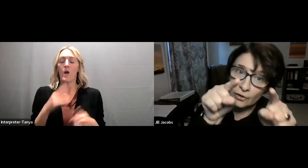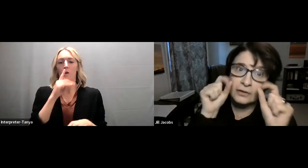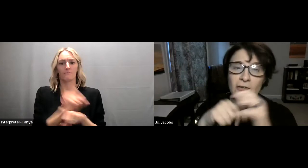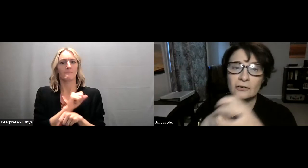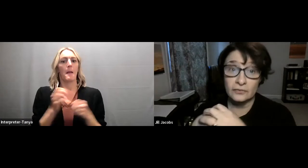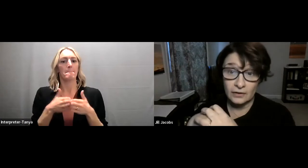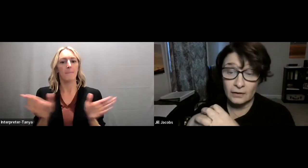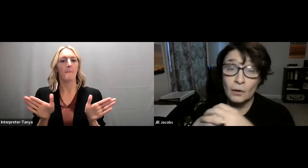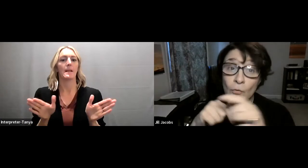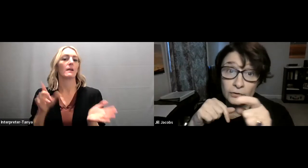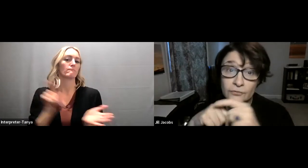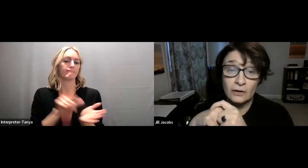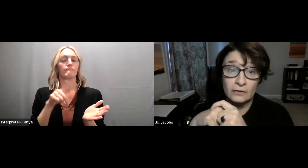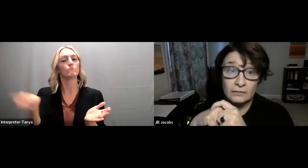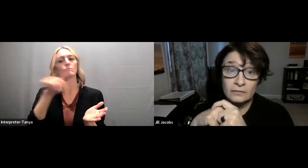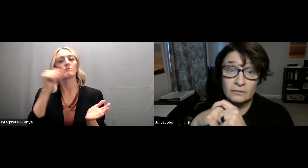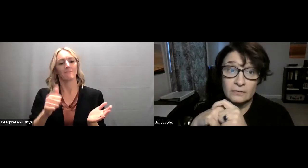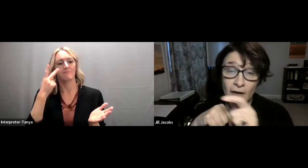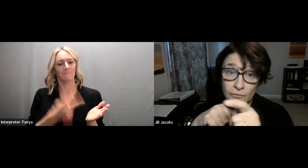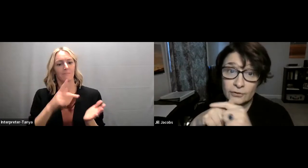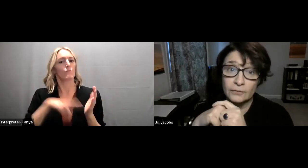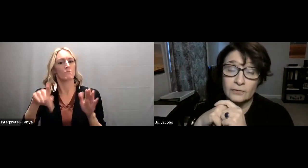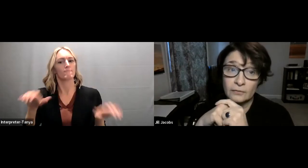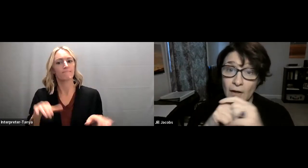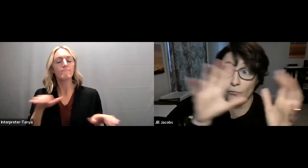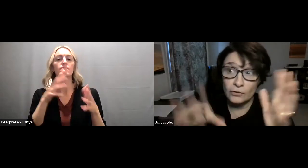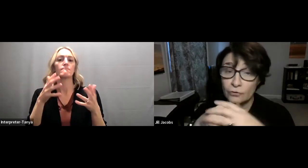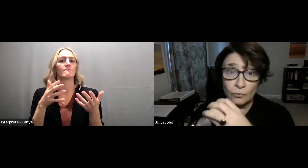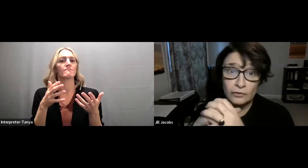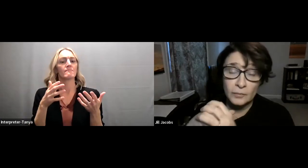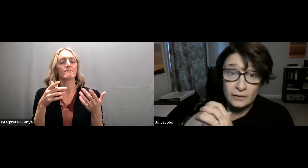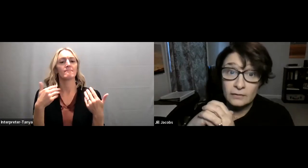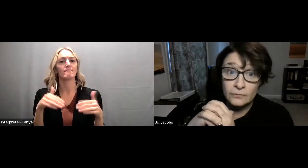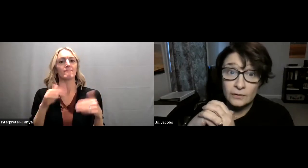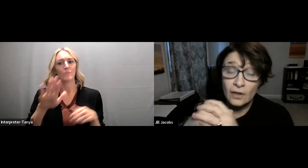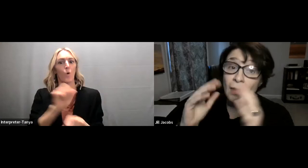Y'all can look and see what you've done. How your difference is what the work has made a difference.